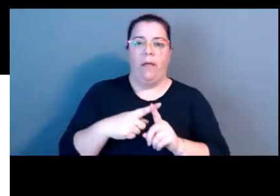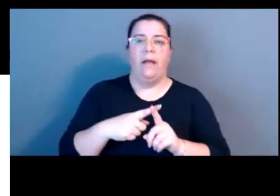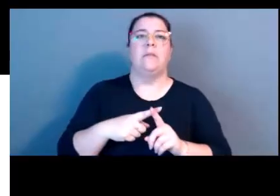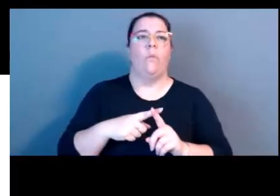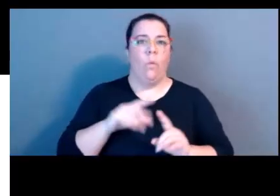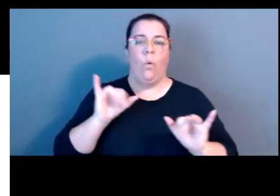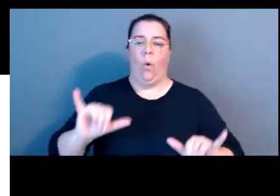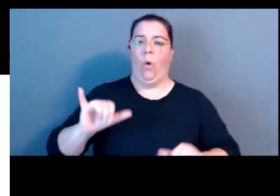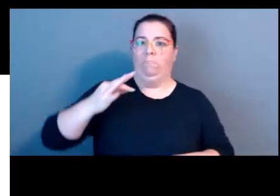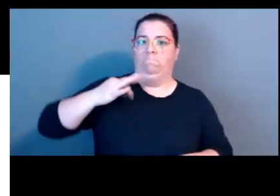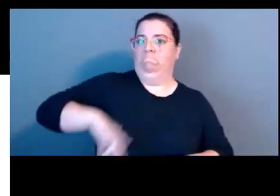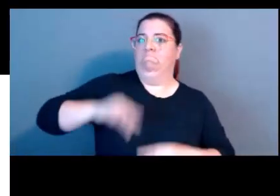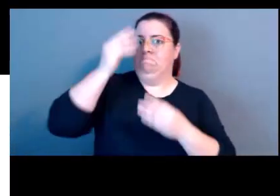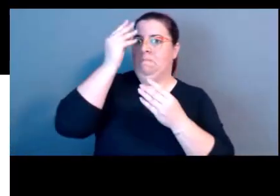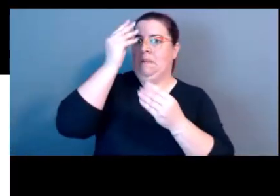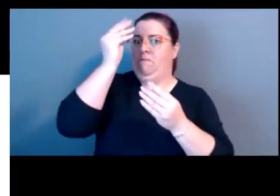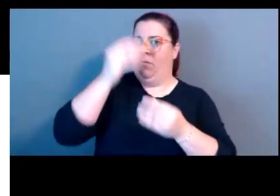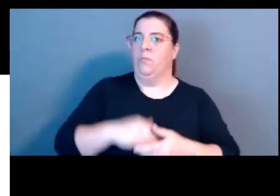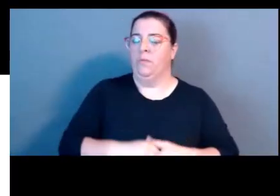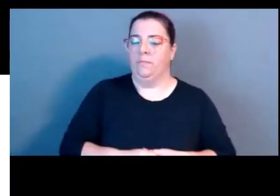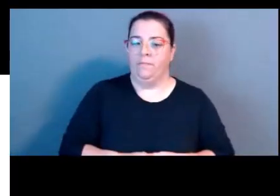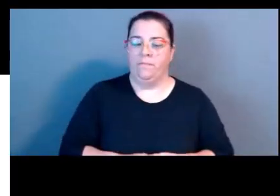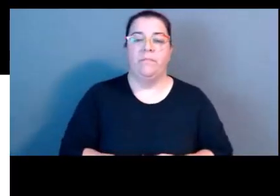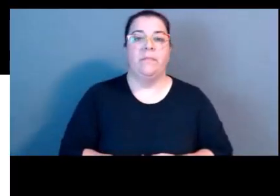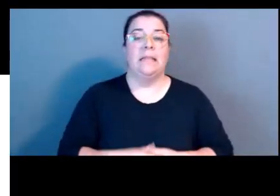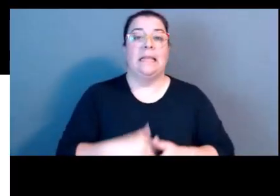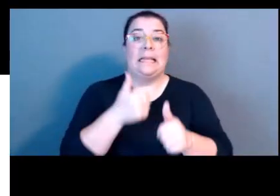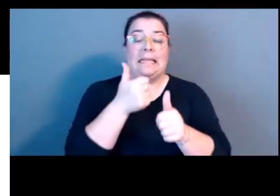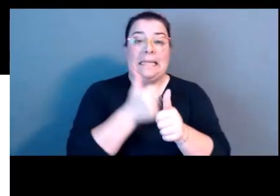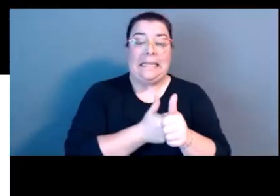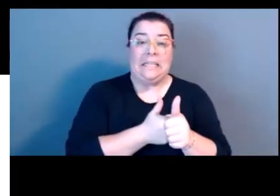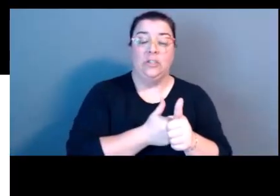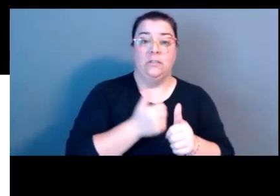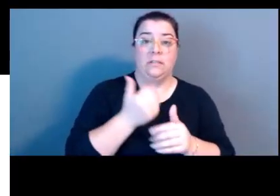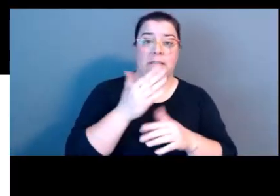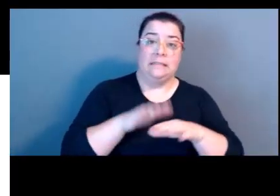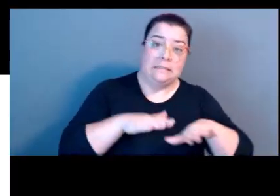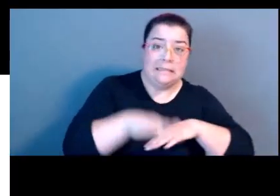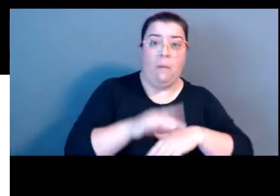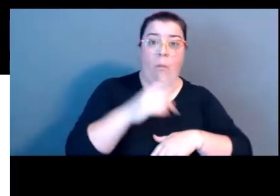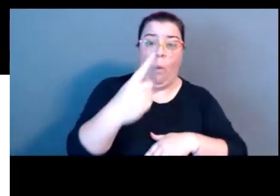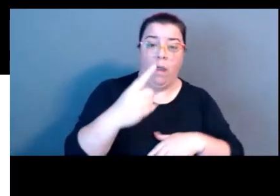It will be visible at every step of the application process, providing you with